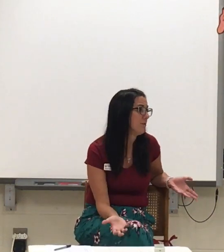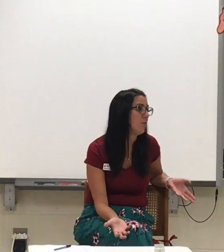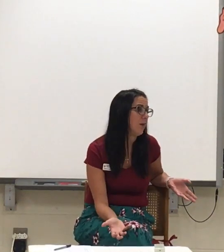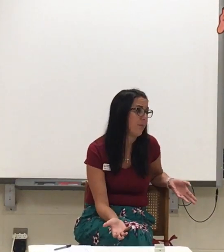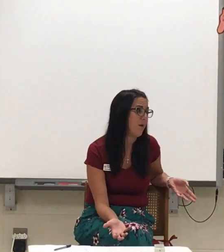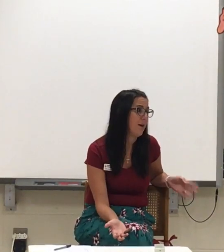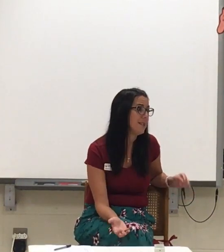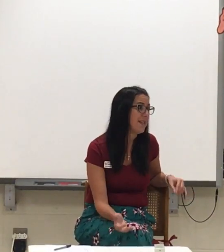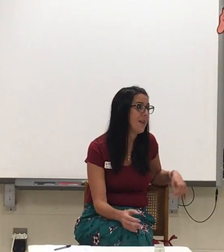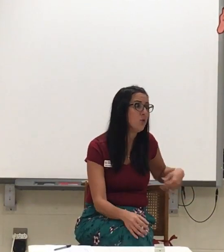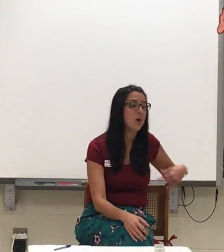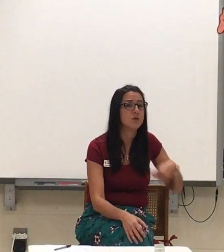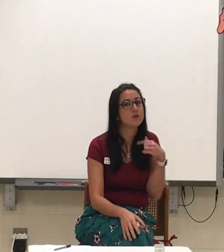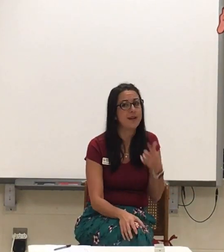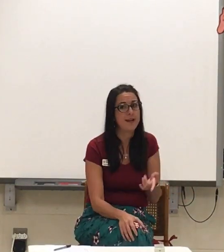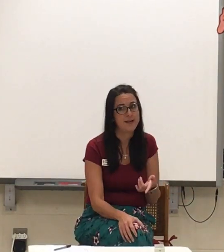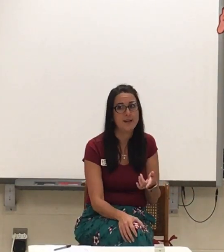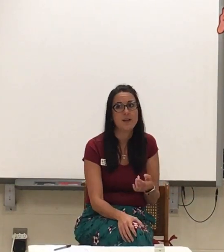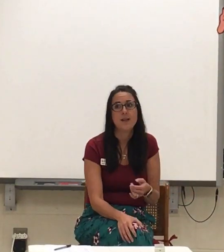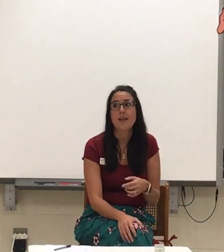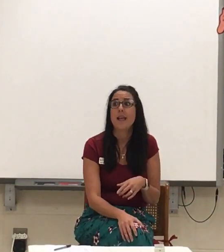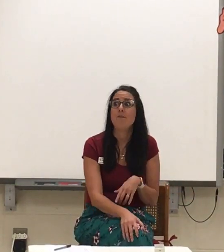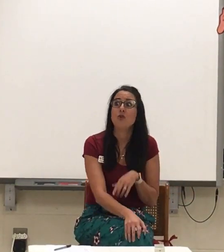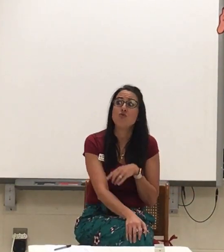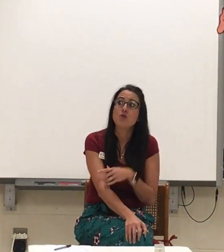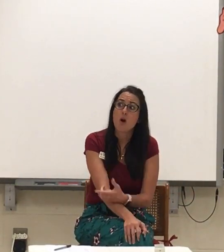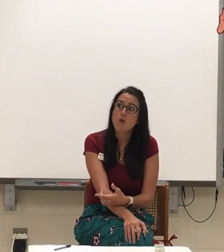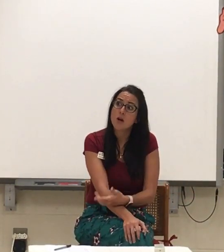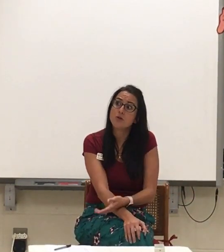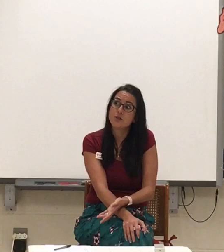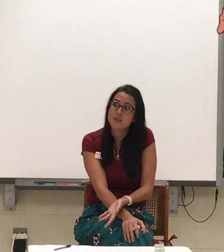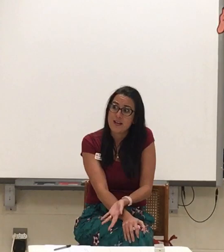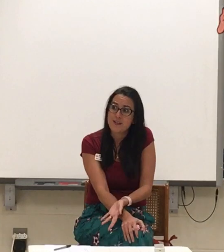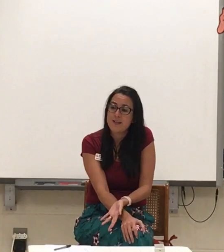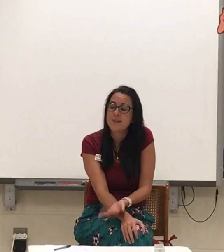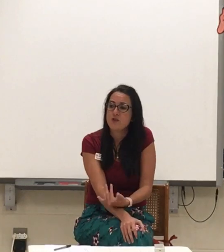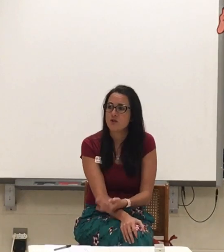important part is that you understand it if you don't understand it and you're